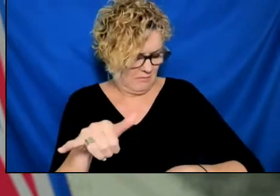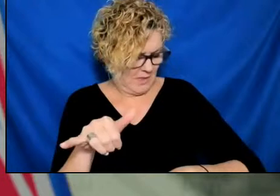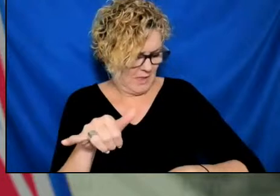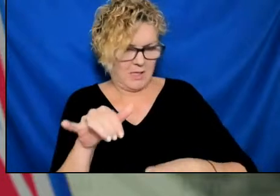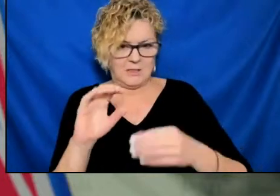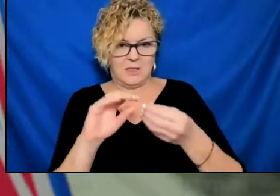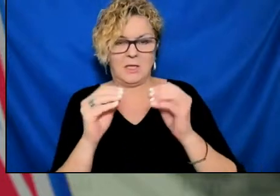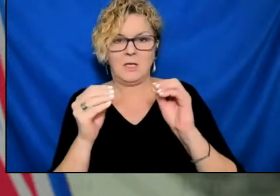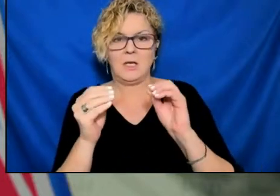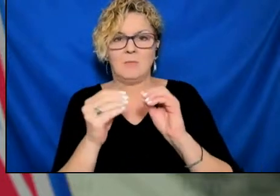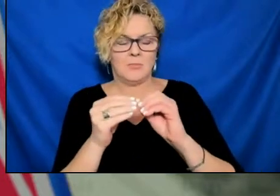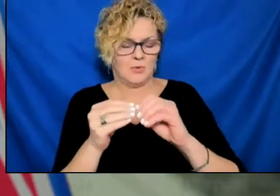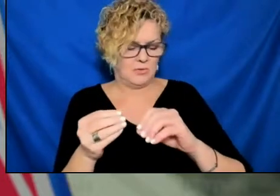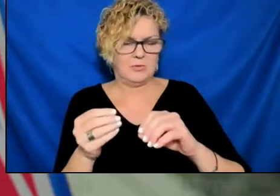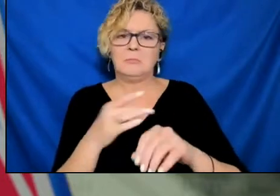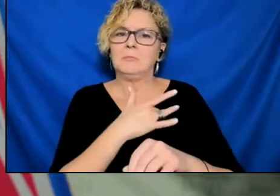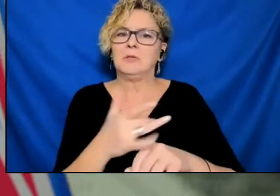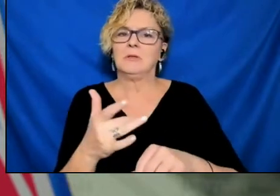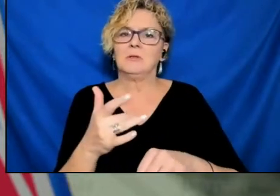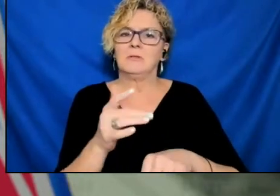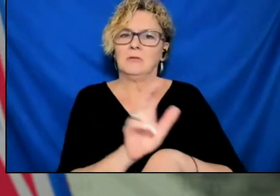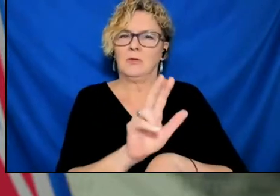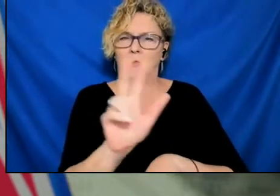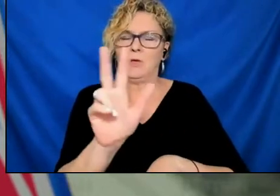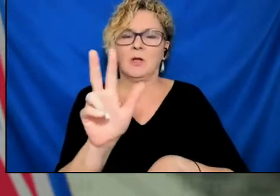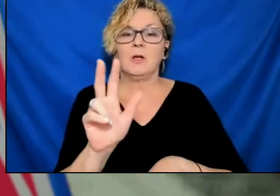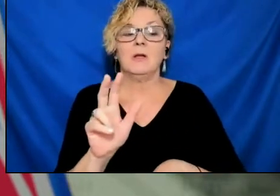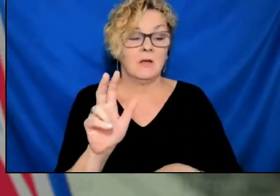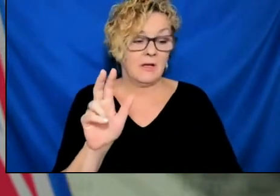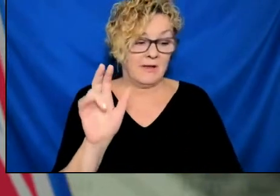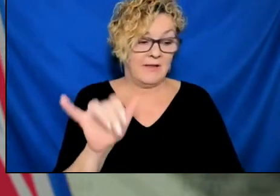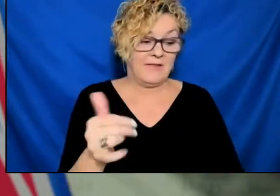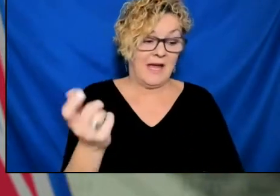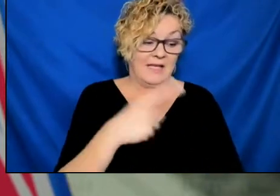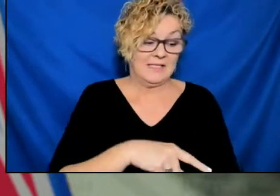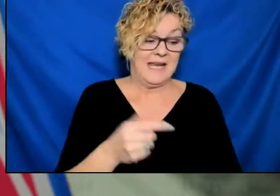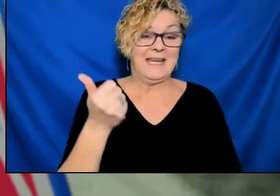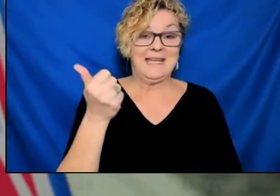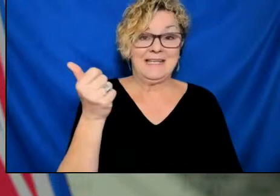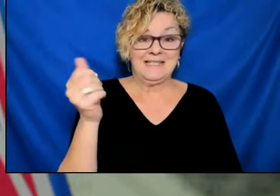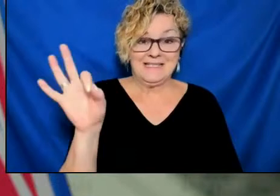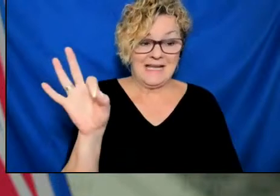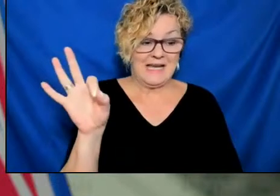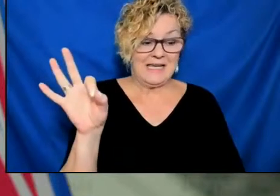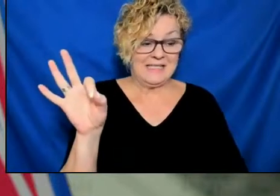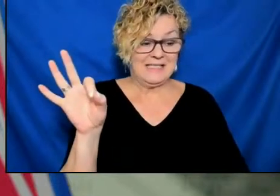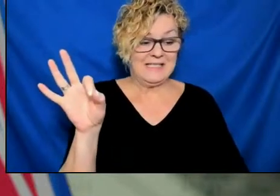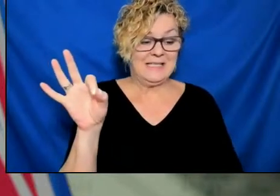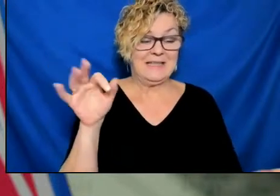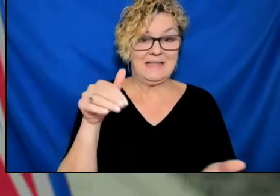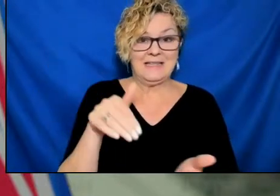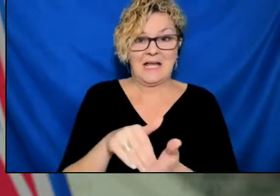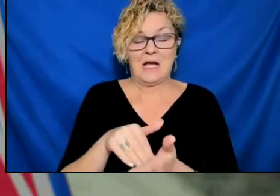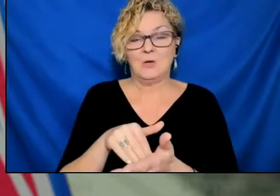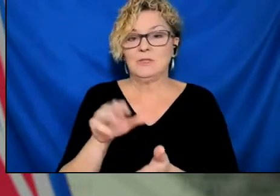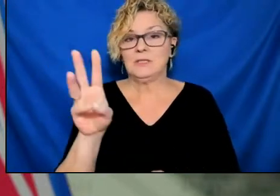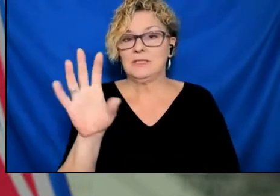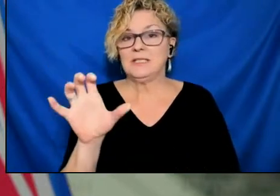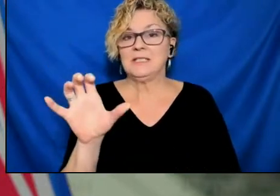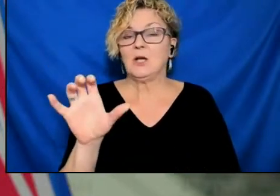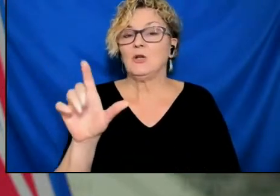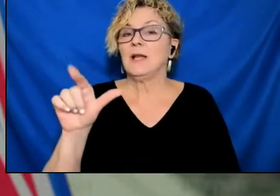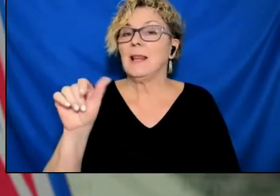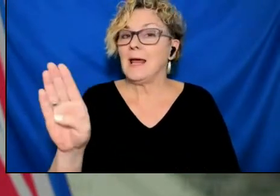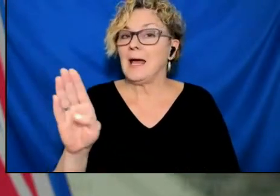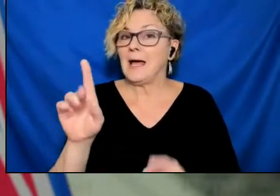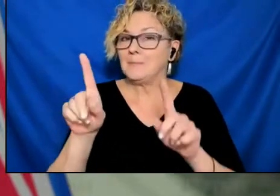statement that comes out aftt 30